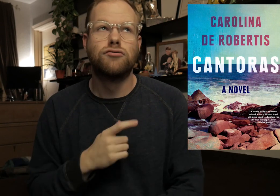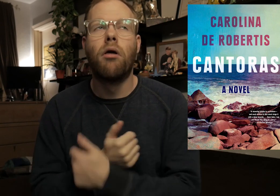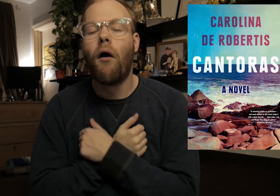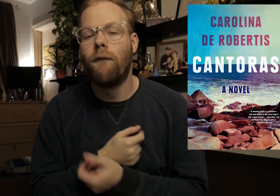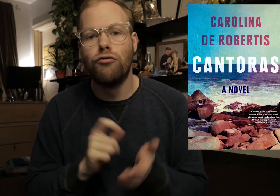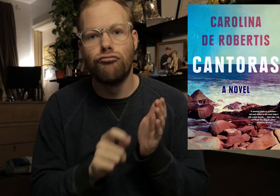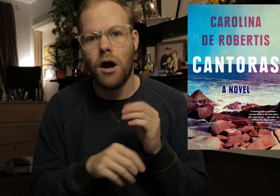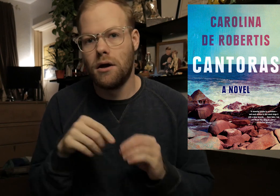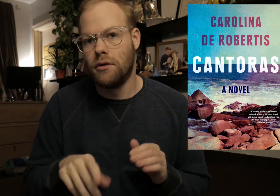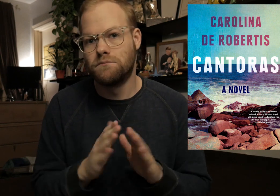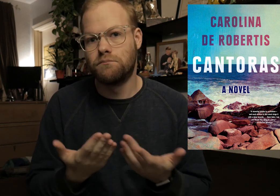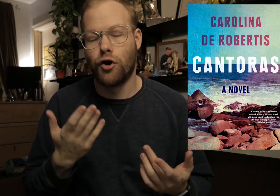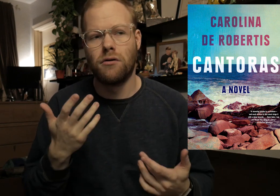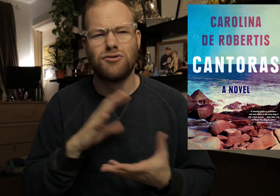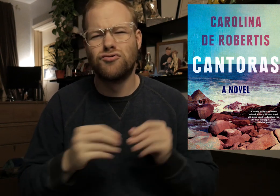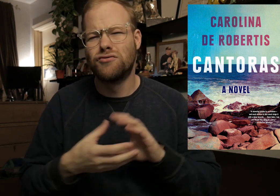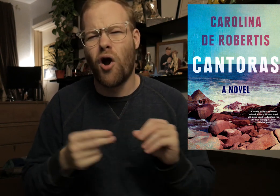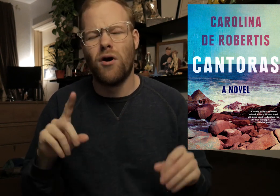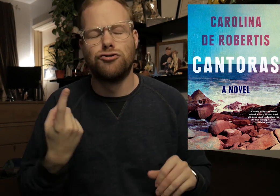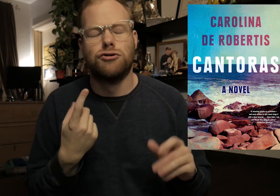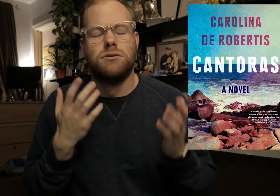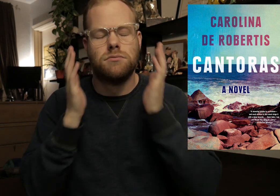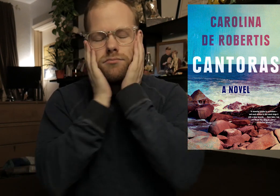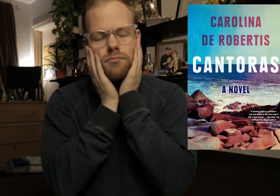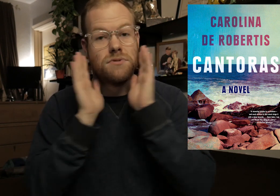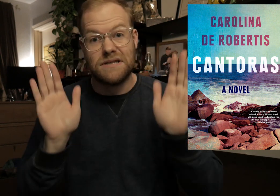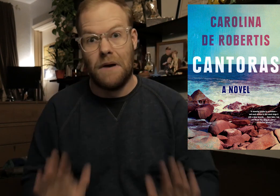I just loved the writing in this book, and the story is just... It's amazing.